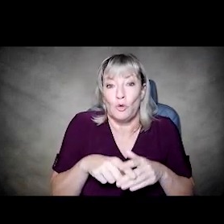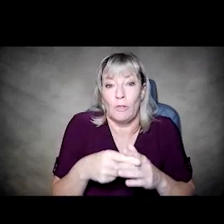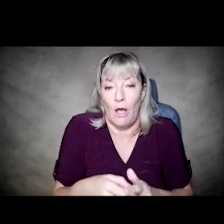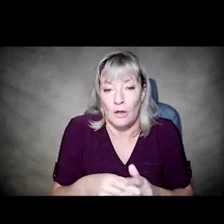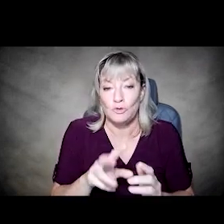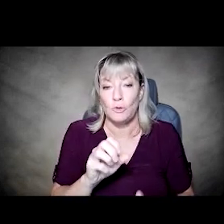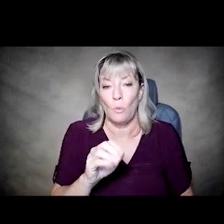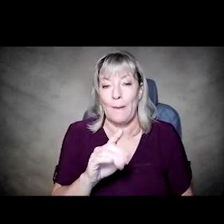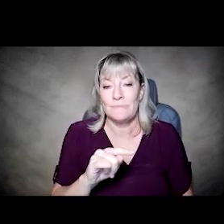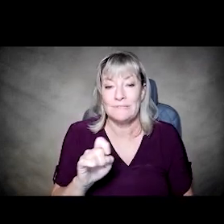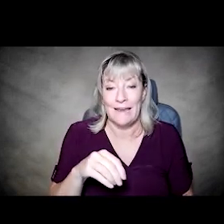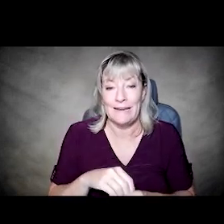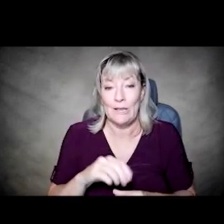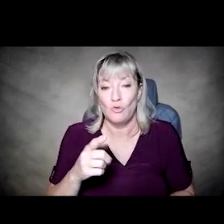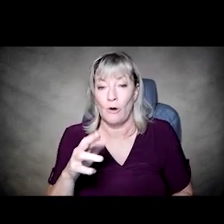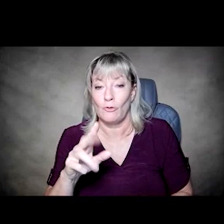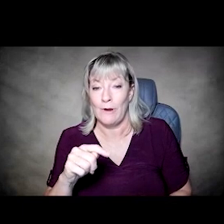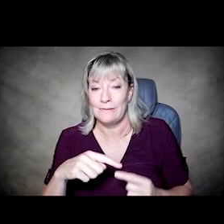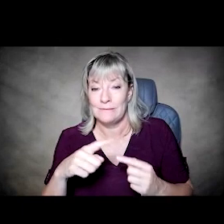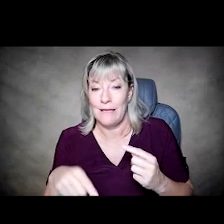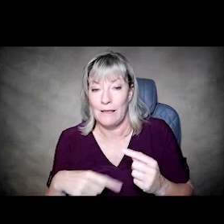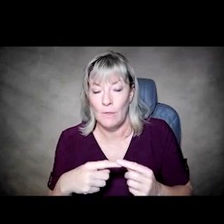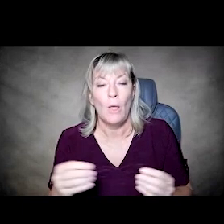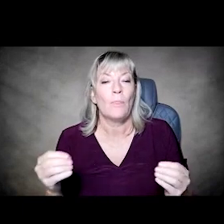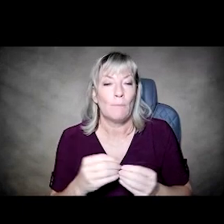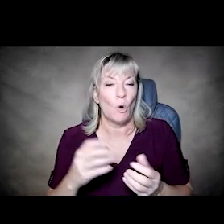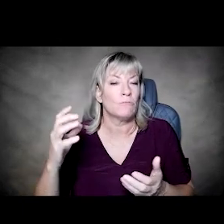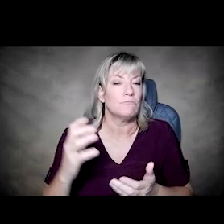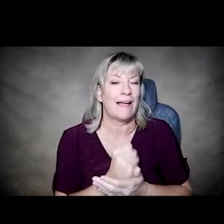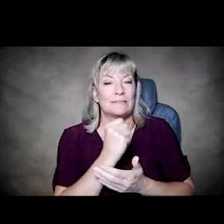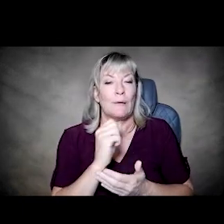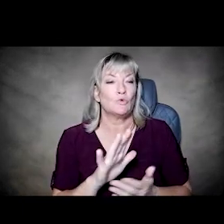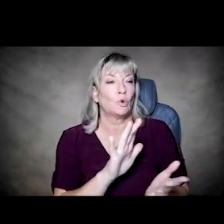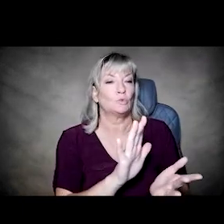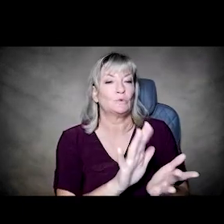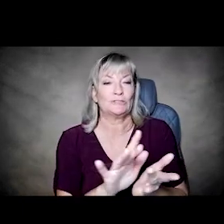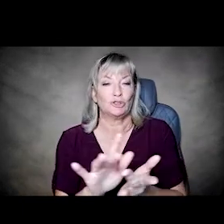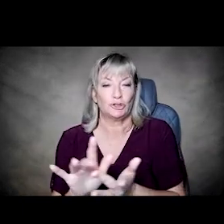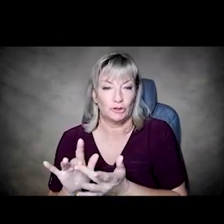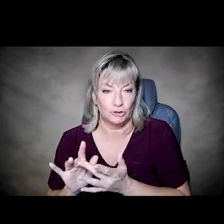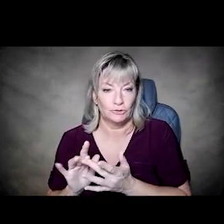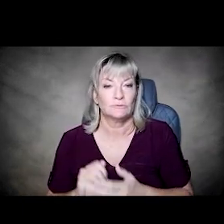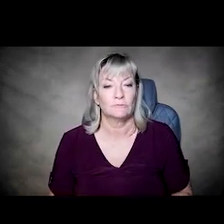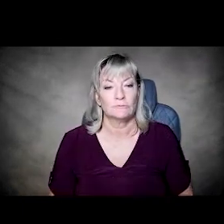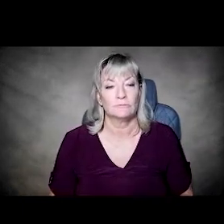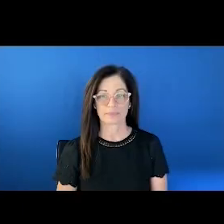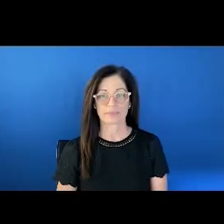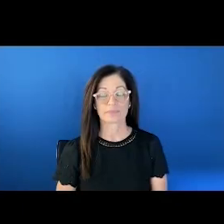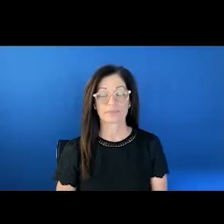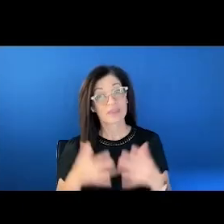the more you can maximize your reach.